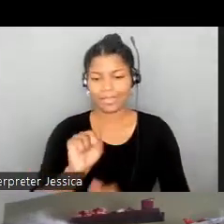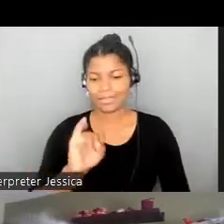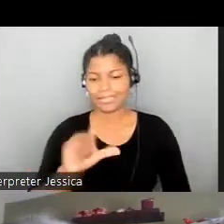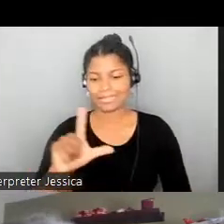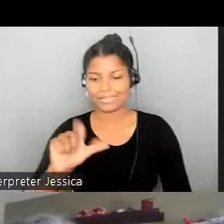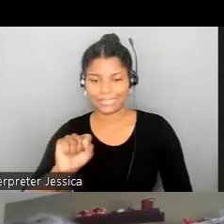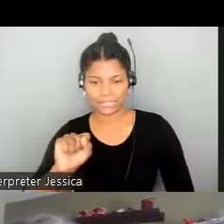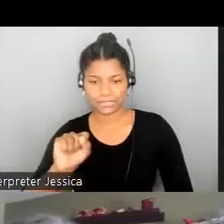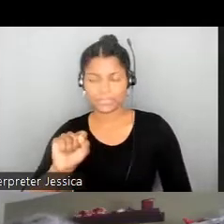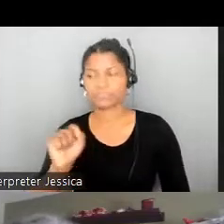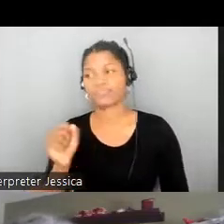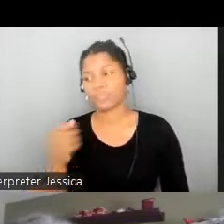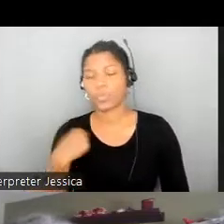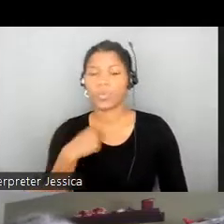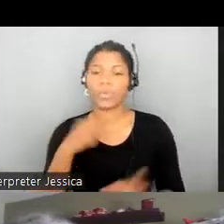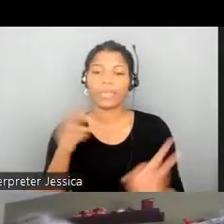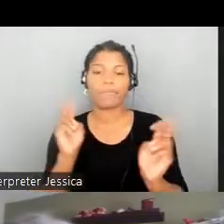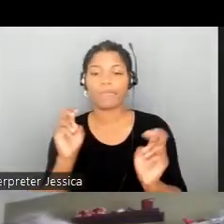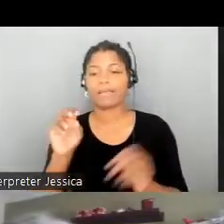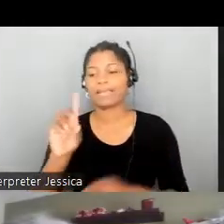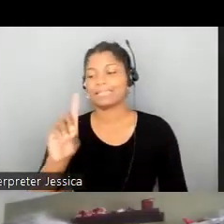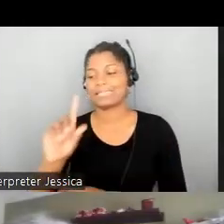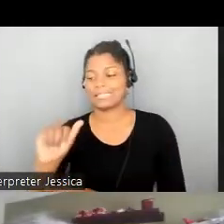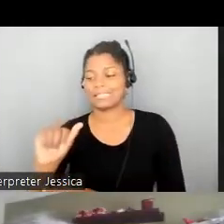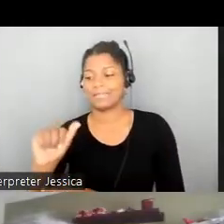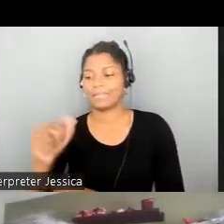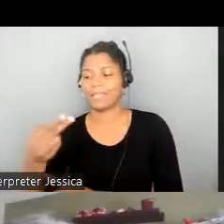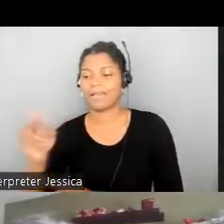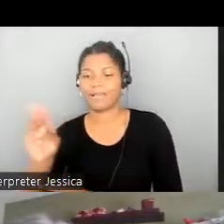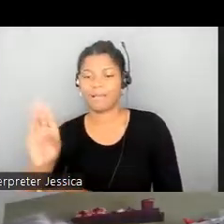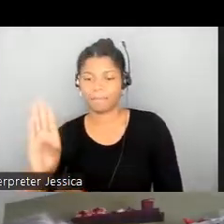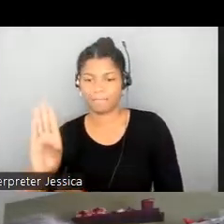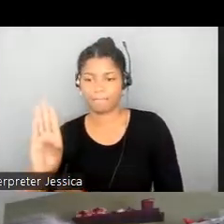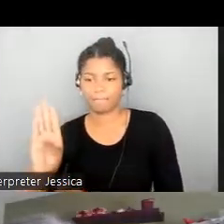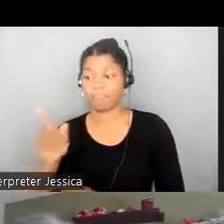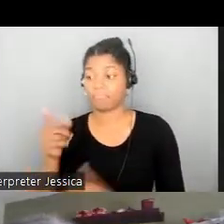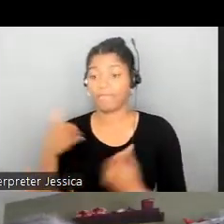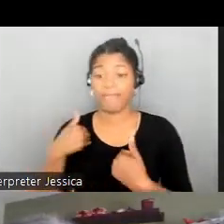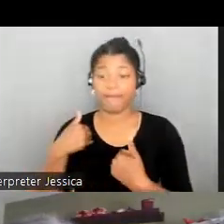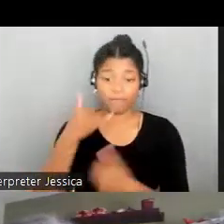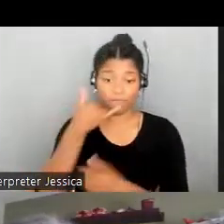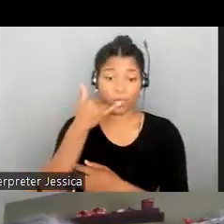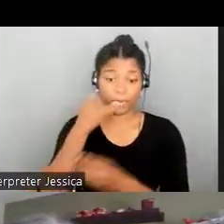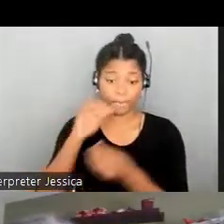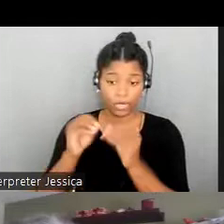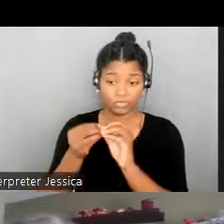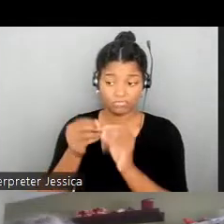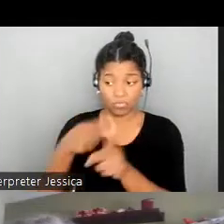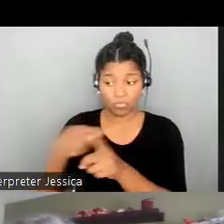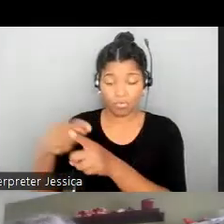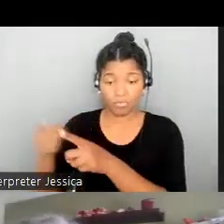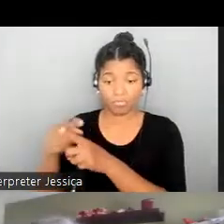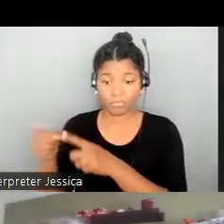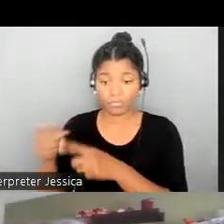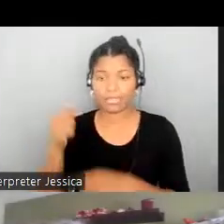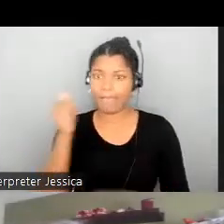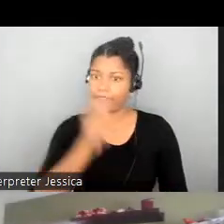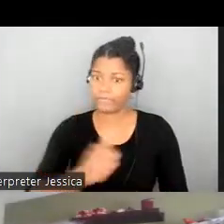We call it the Disability Hub and work with them on a daily basis.